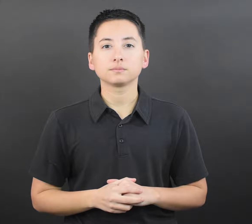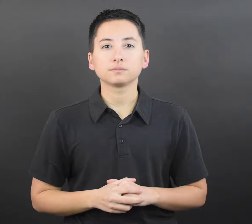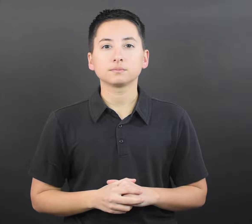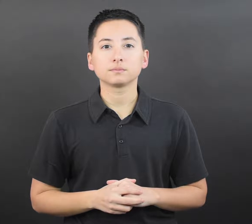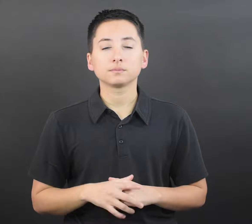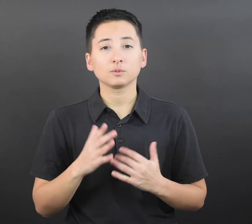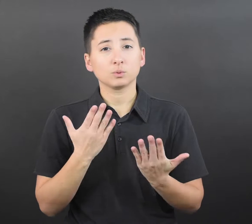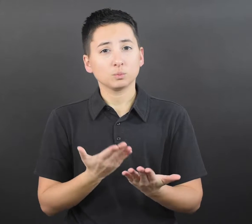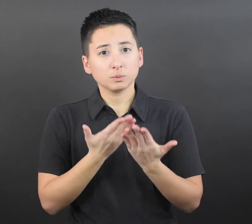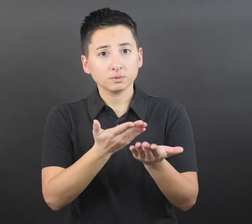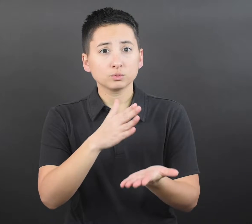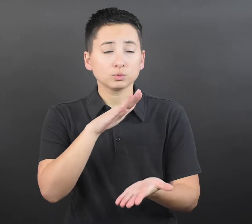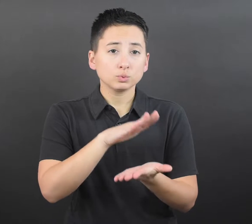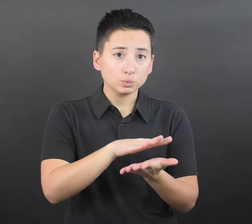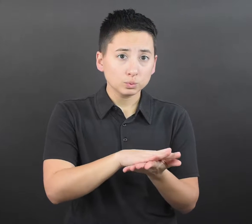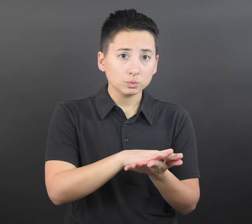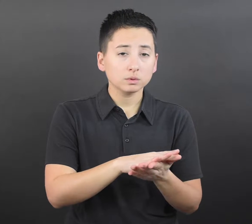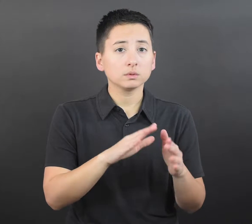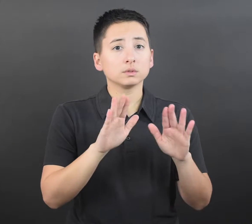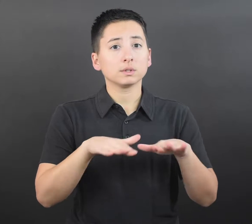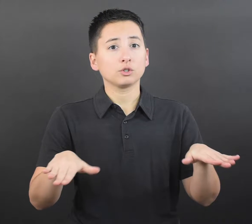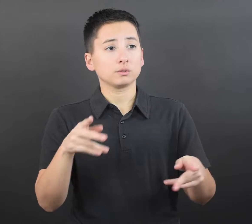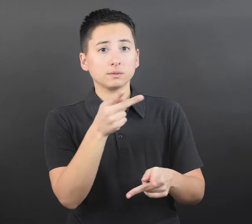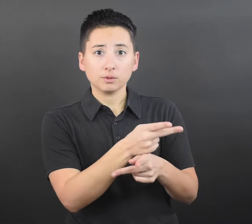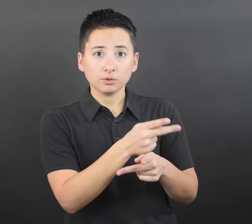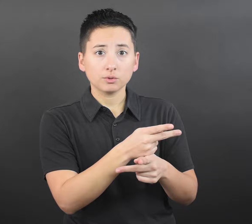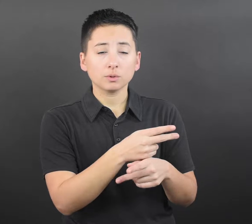It is recommended that schools, child care,